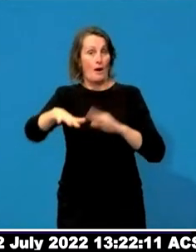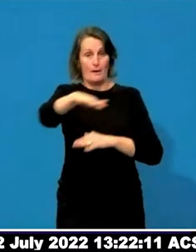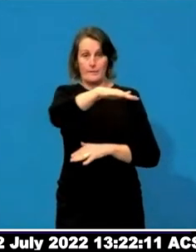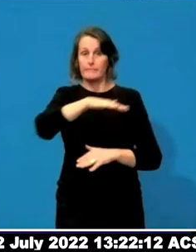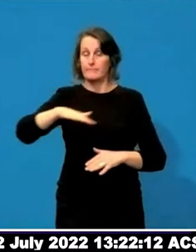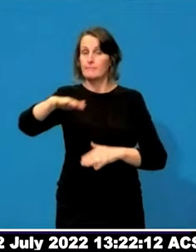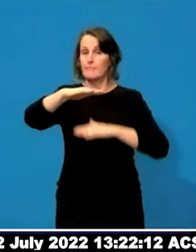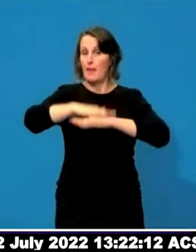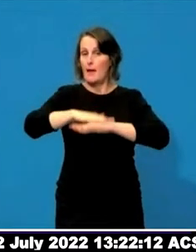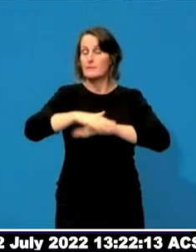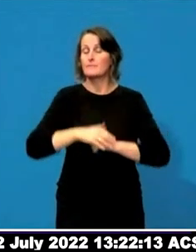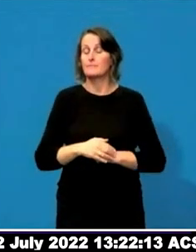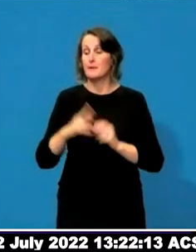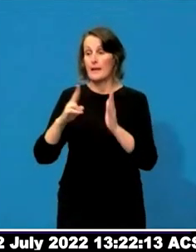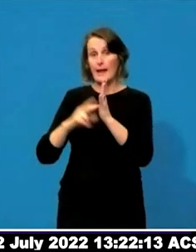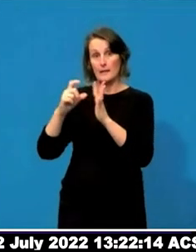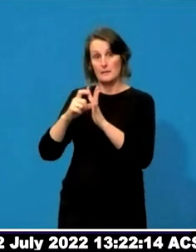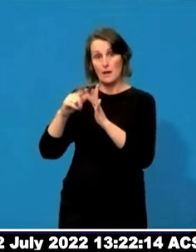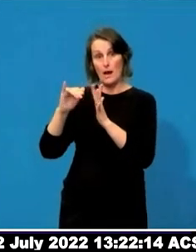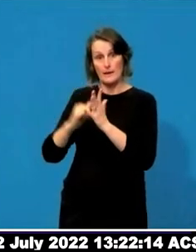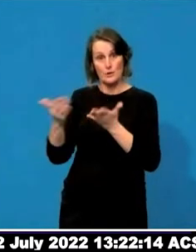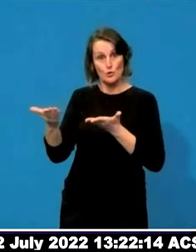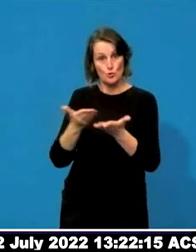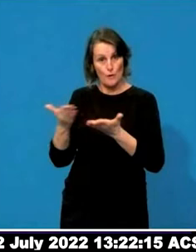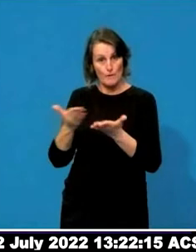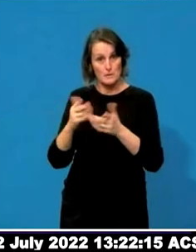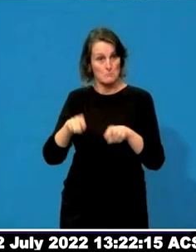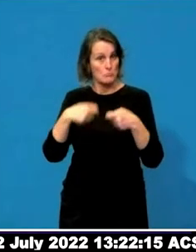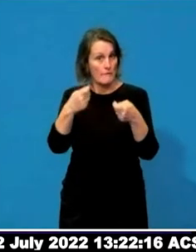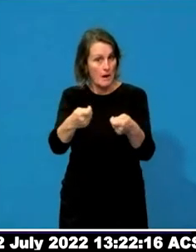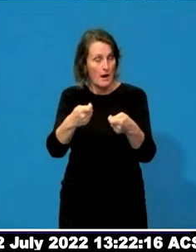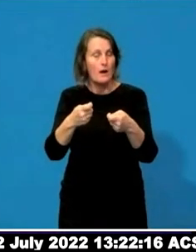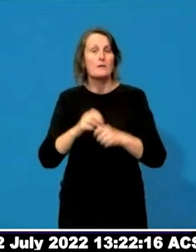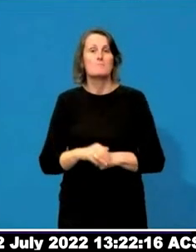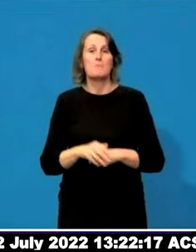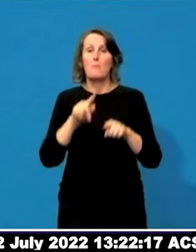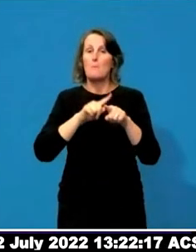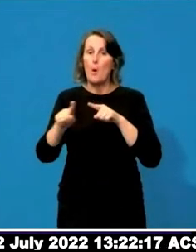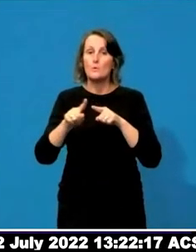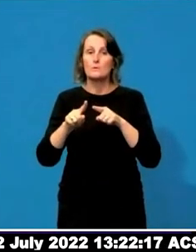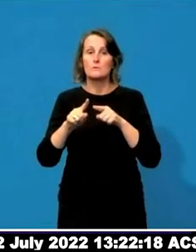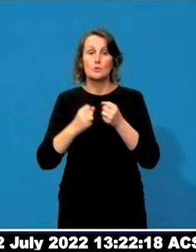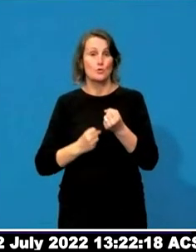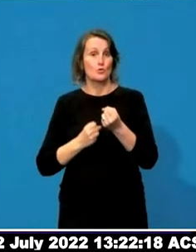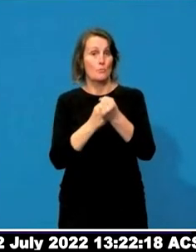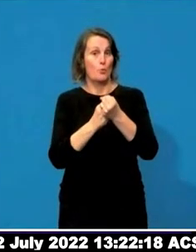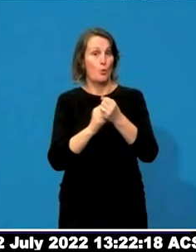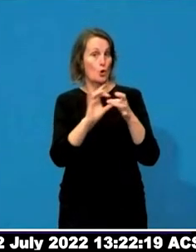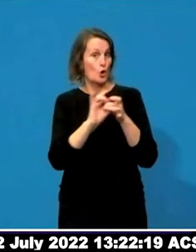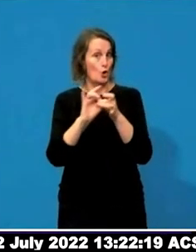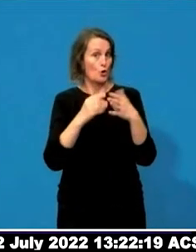Our NDIS services are mainly support coordination for NDIS participants